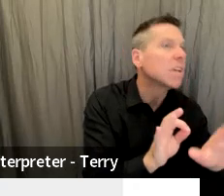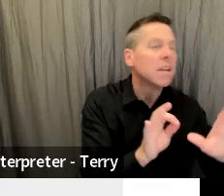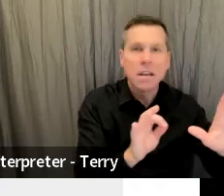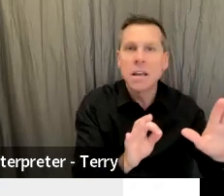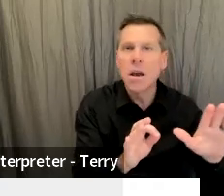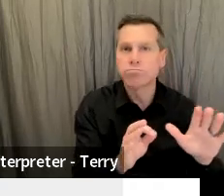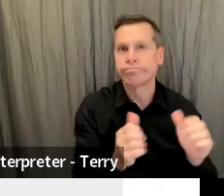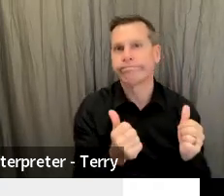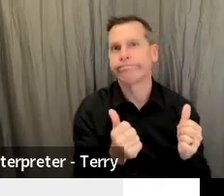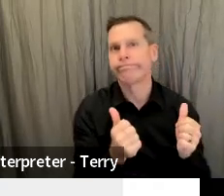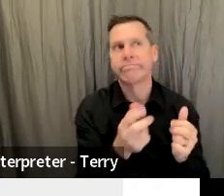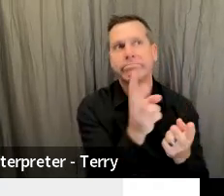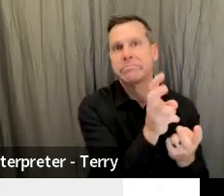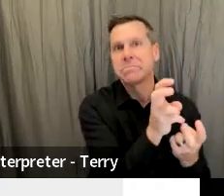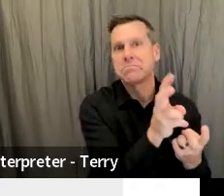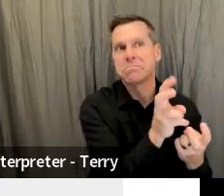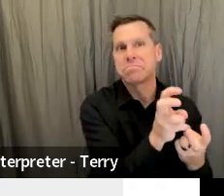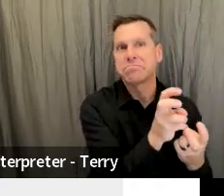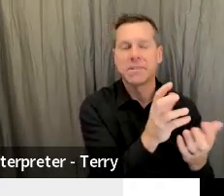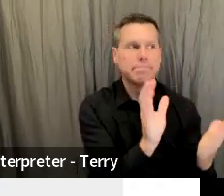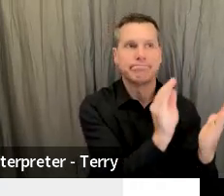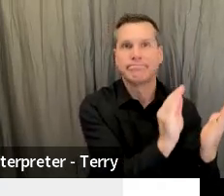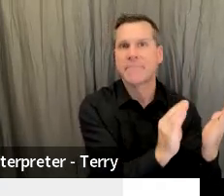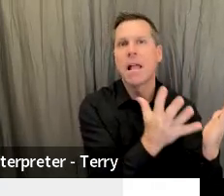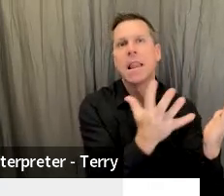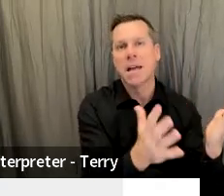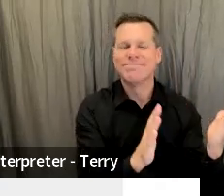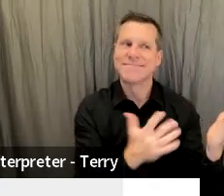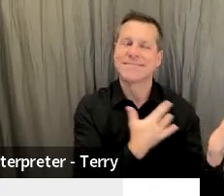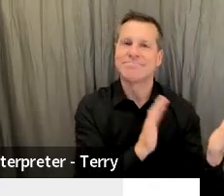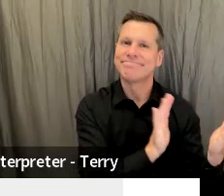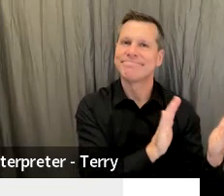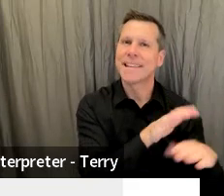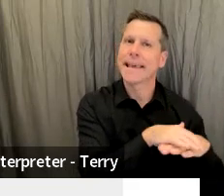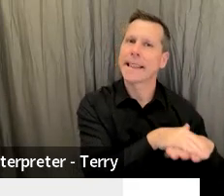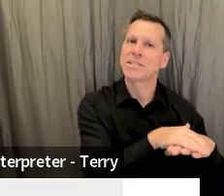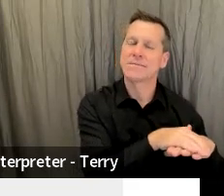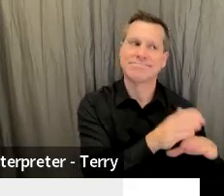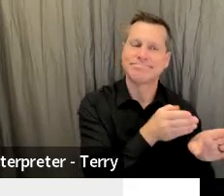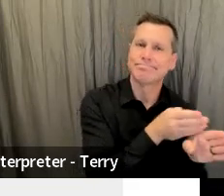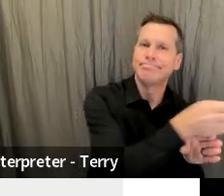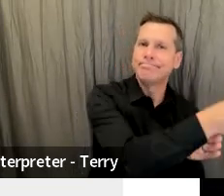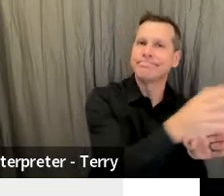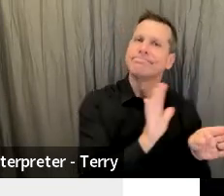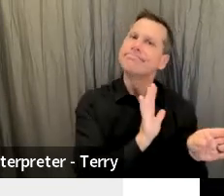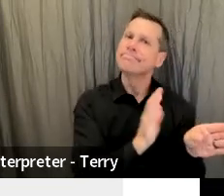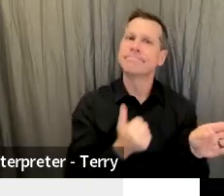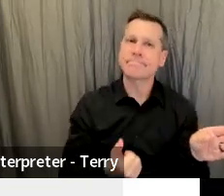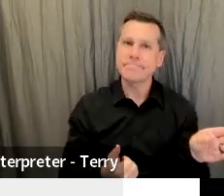And so, again, that is kind of the nature of the English disciplines. So we were not limited in that way.